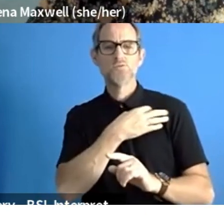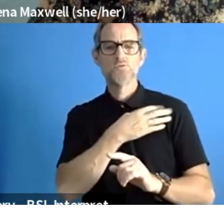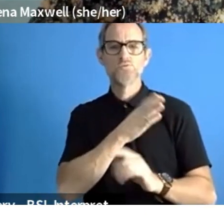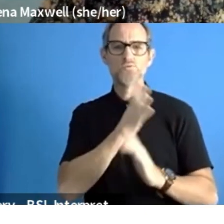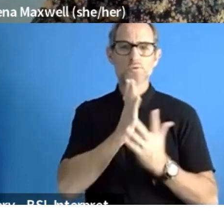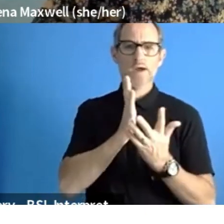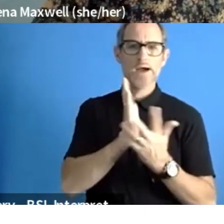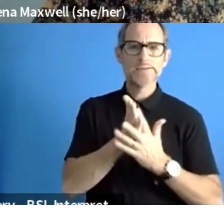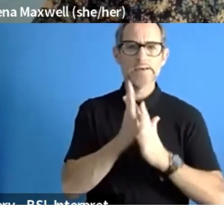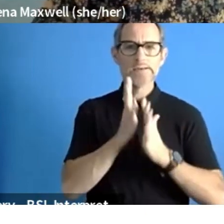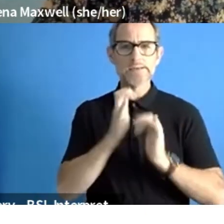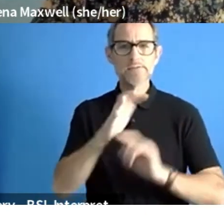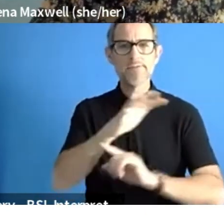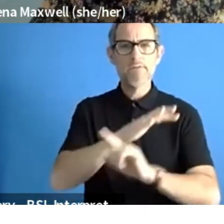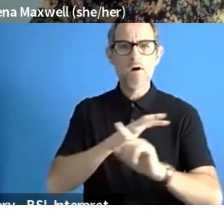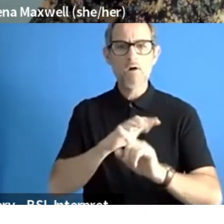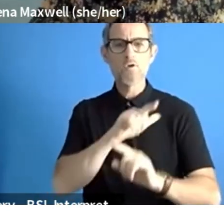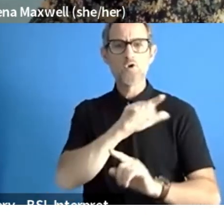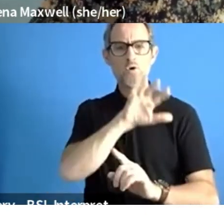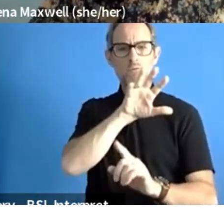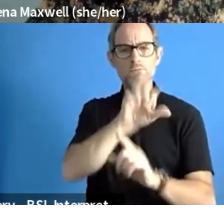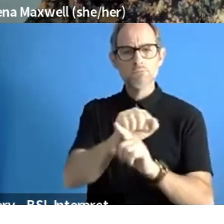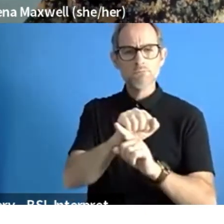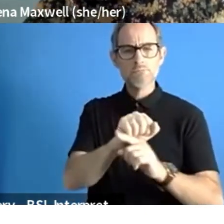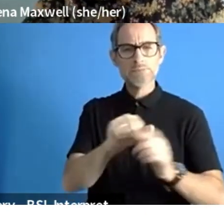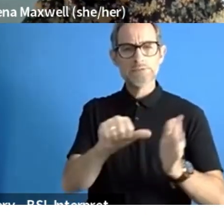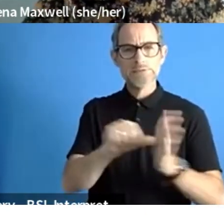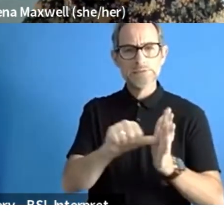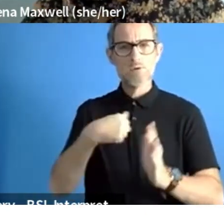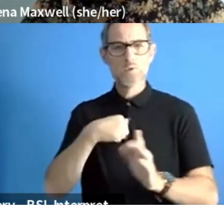found things and we found things that were on our product backlog that we